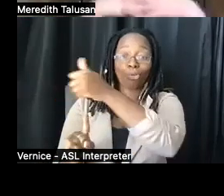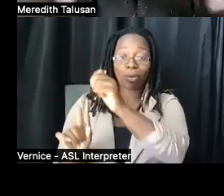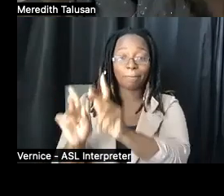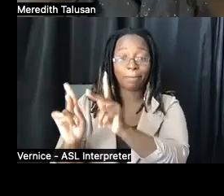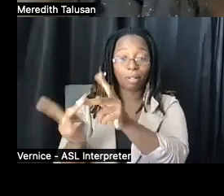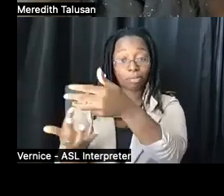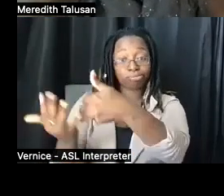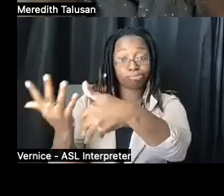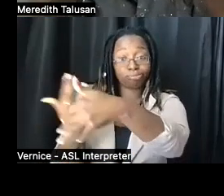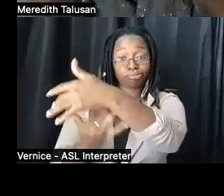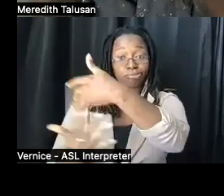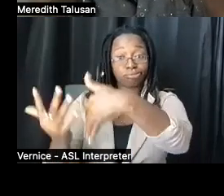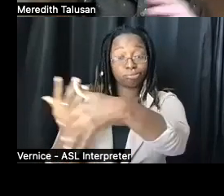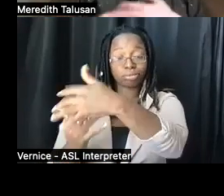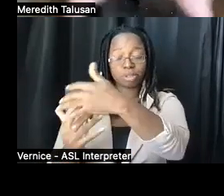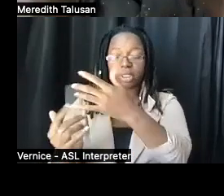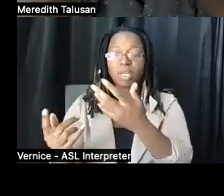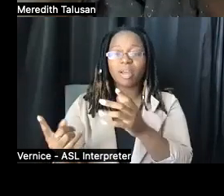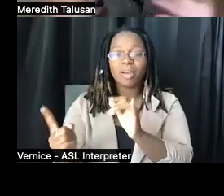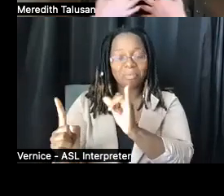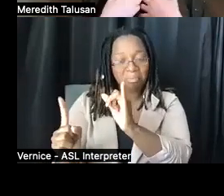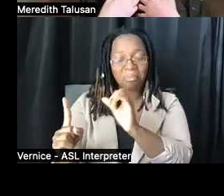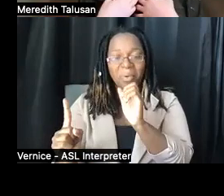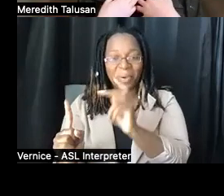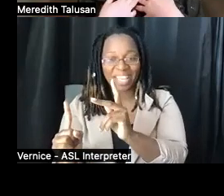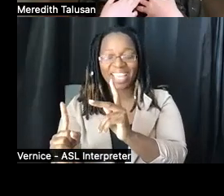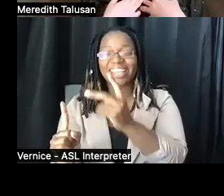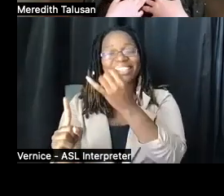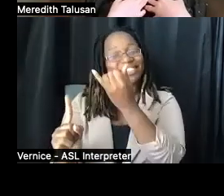of associations.